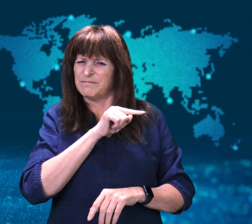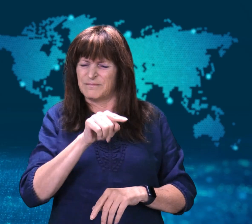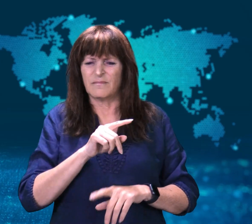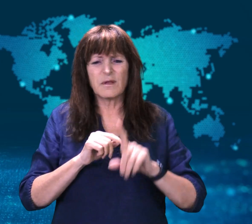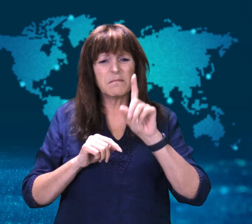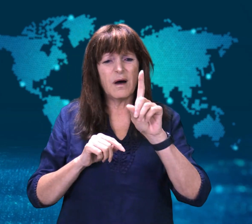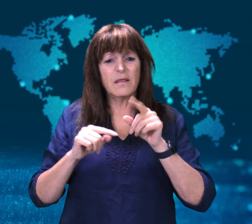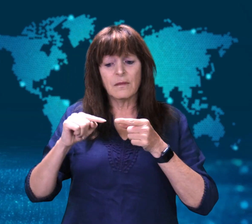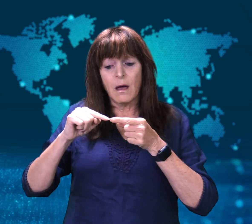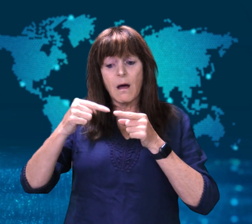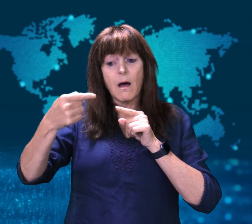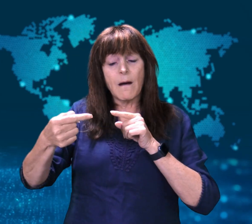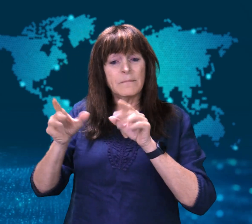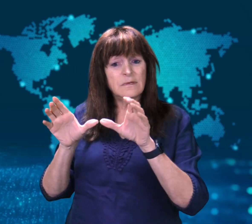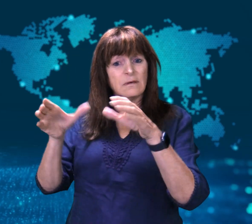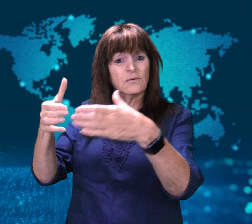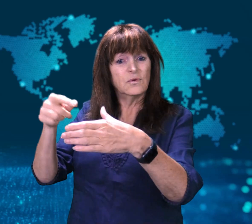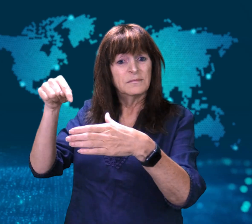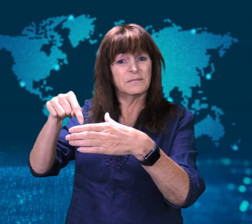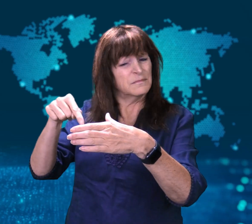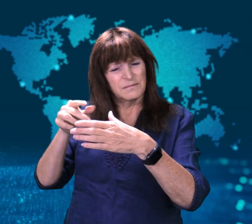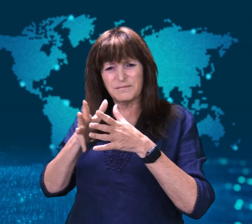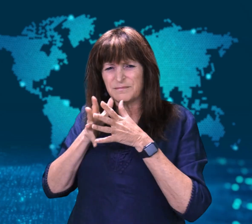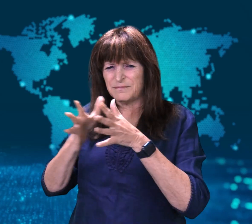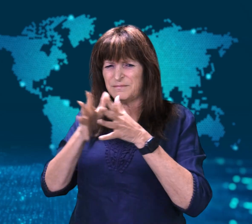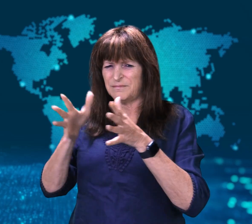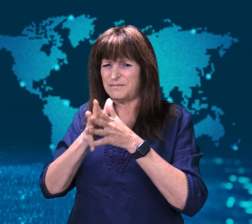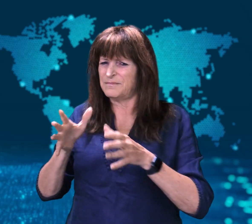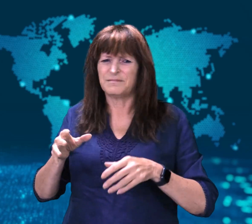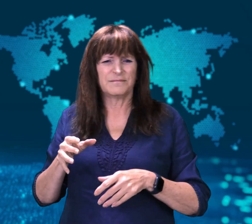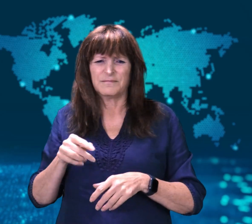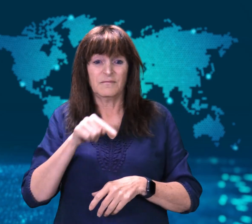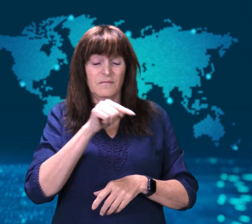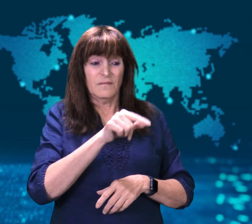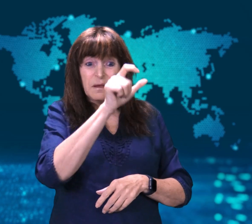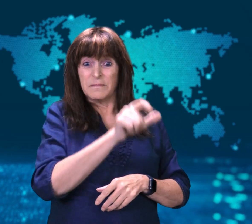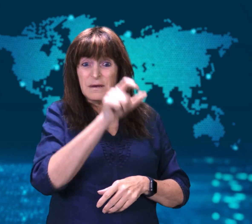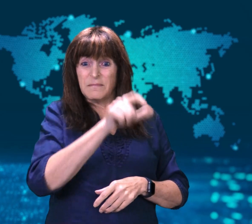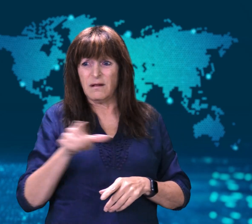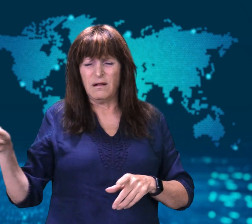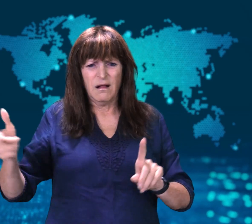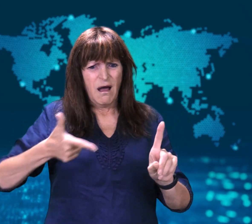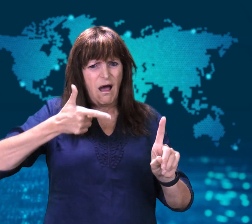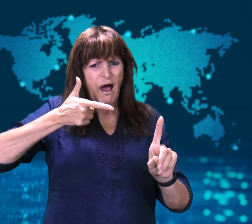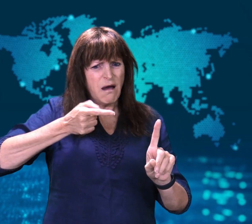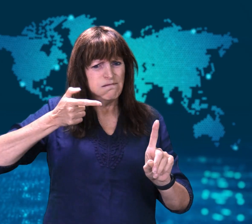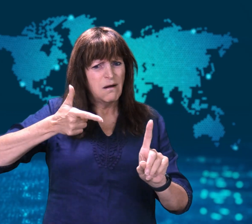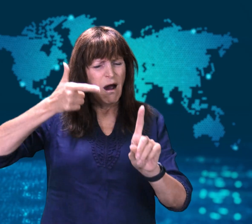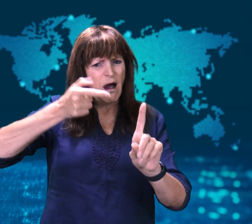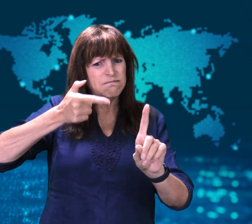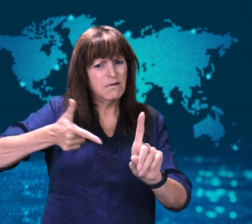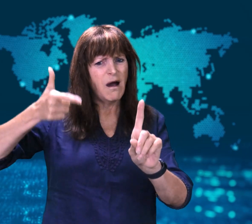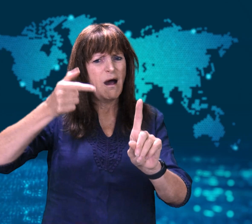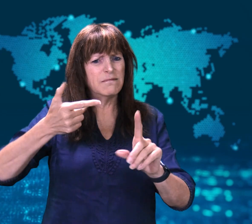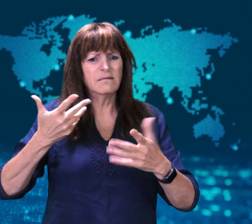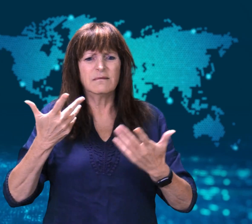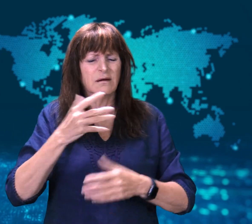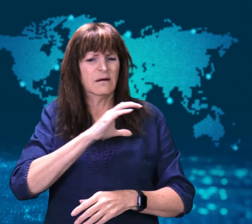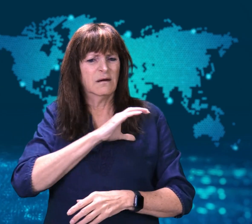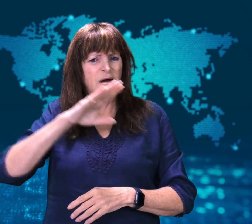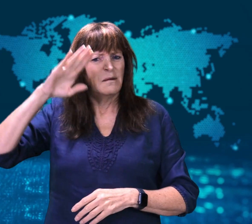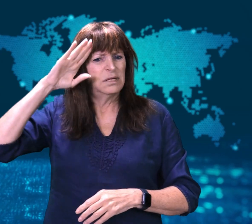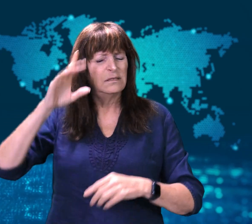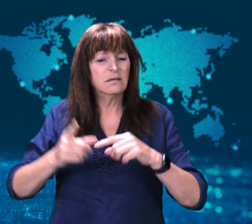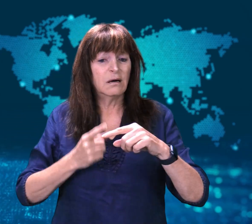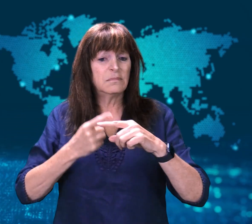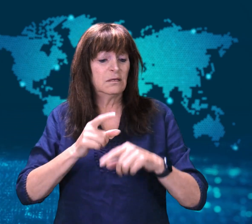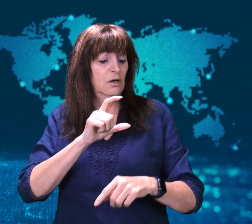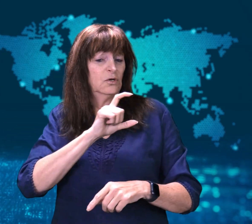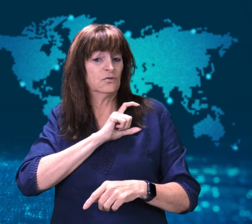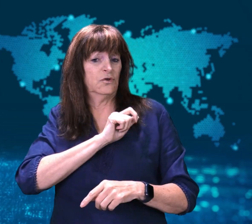but the opposition claims that the people were shot by anti-riot